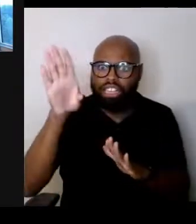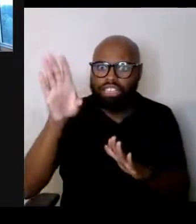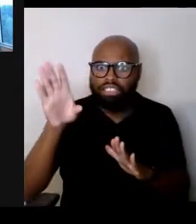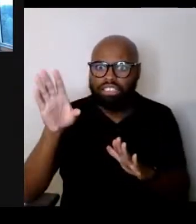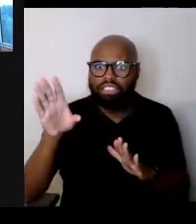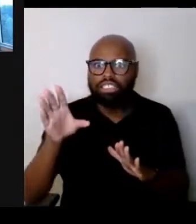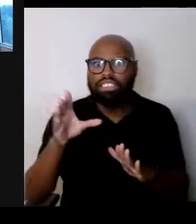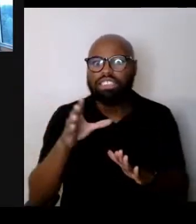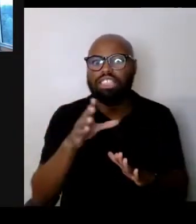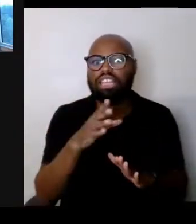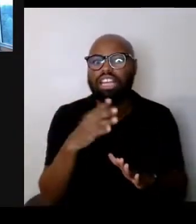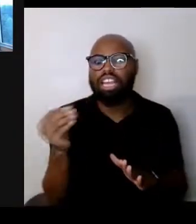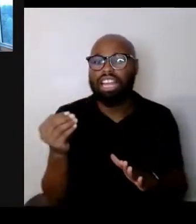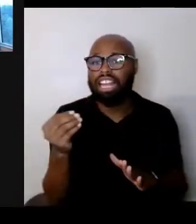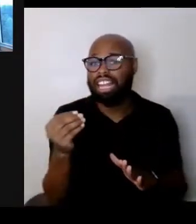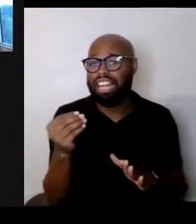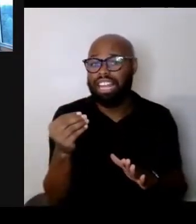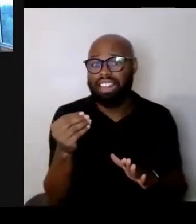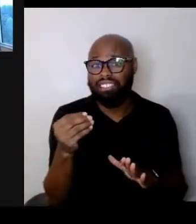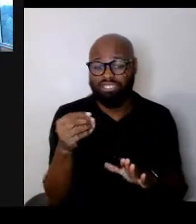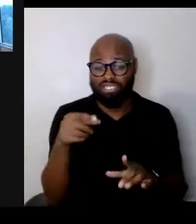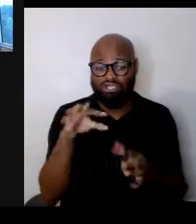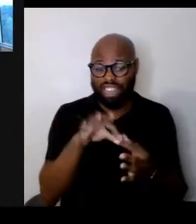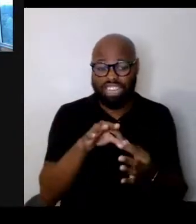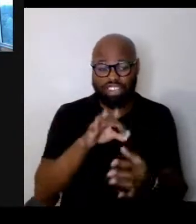and in fascists like policies and regimes